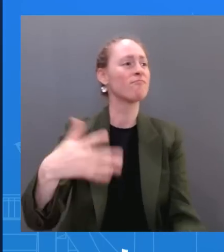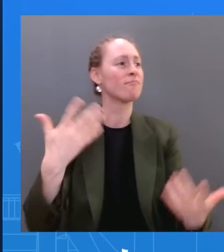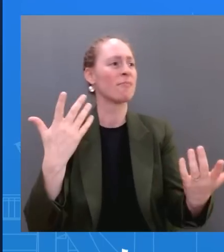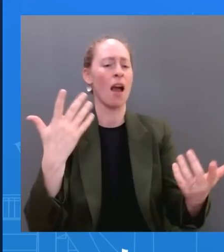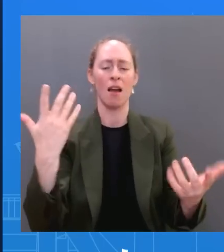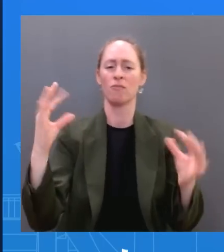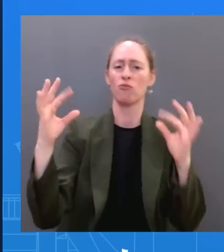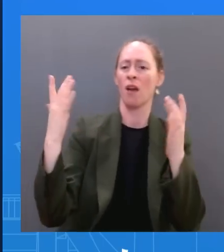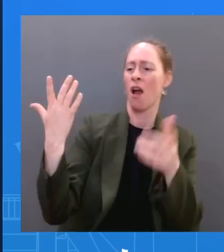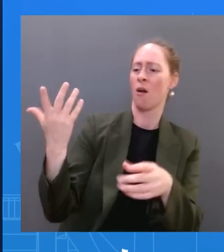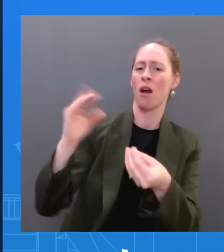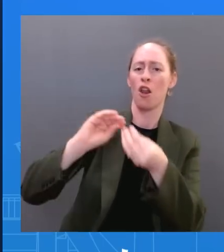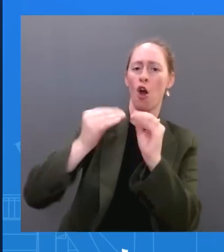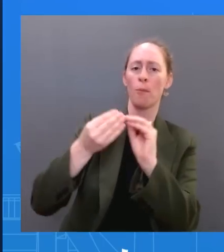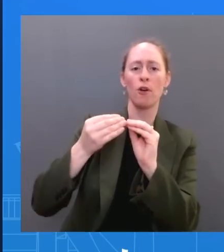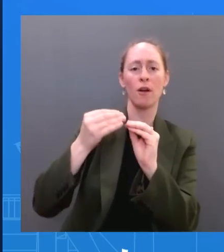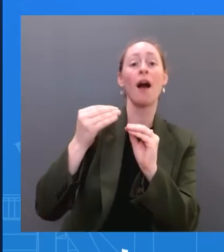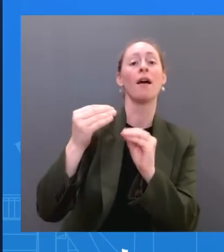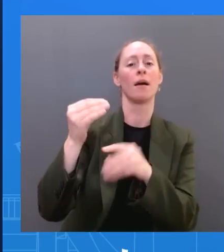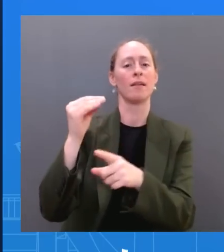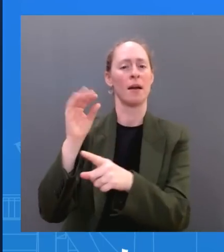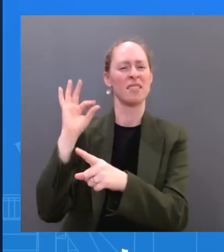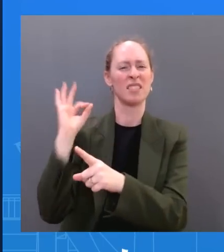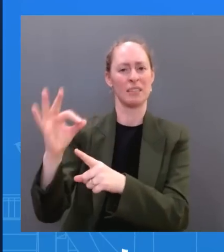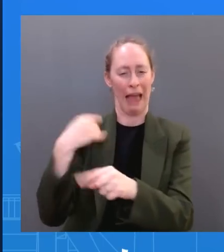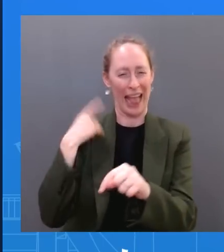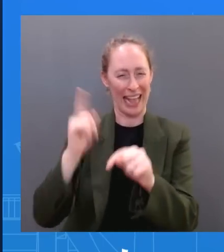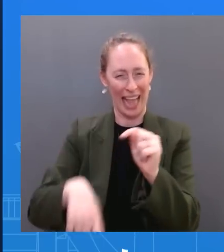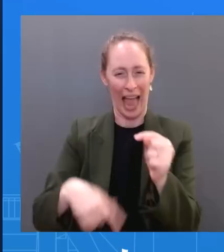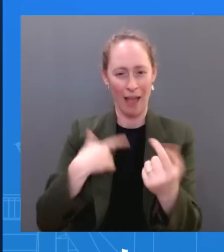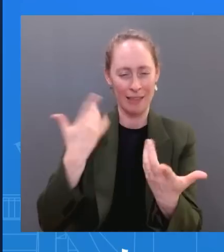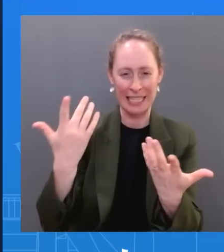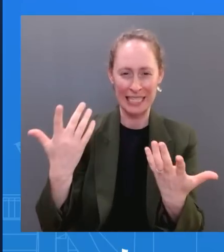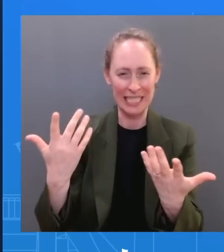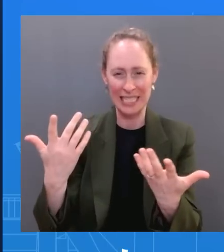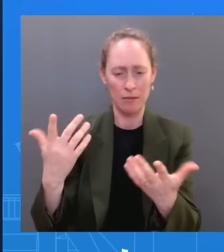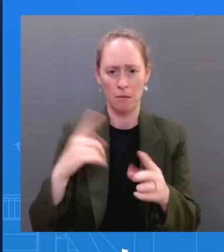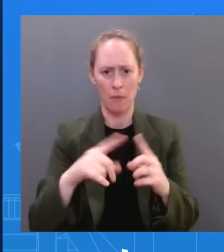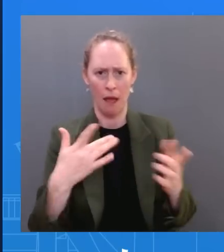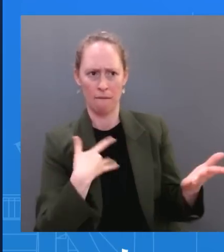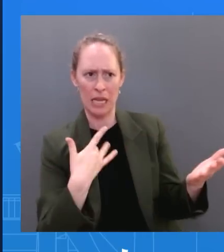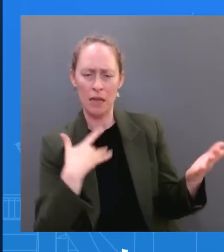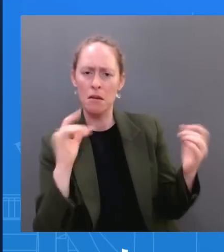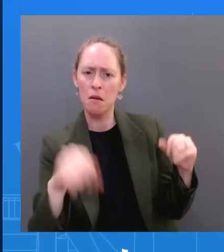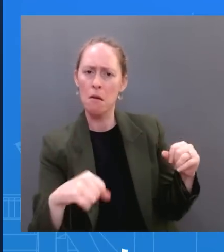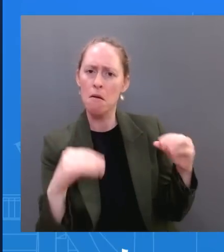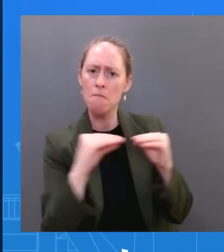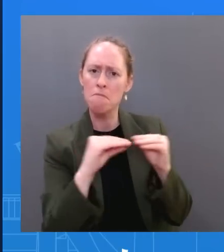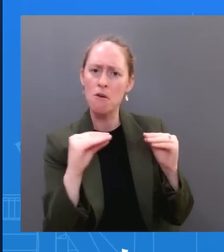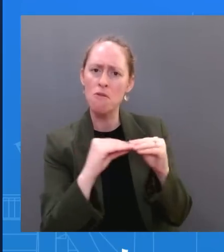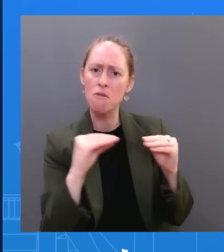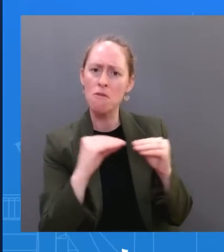to global energy supplies. And he will take every step in his power, both here at home and in terms of his diplomatic engagement in the world,